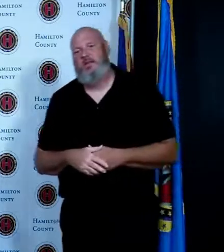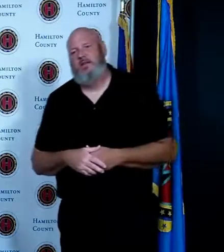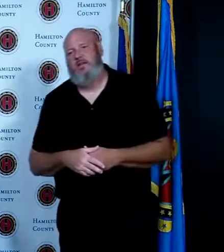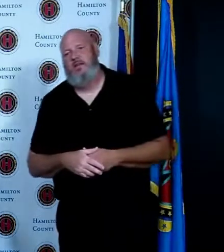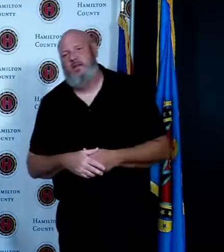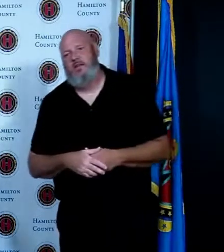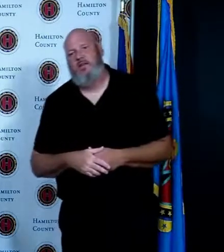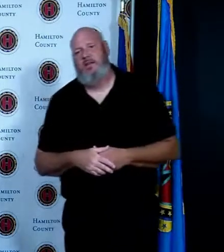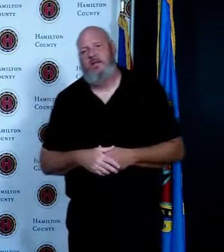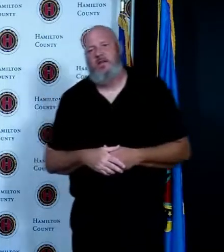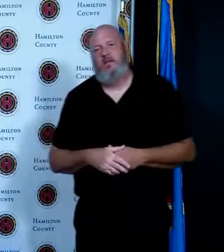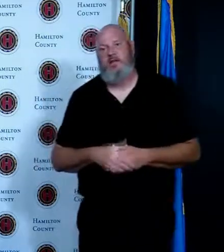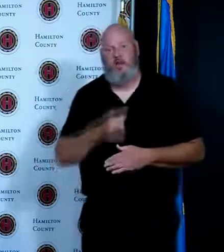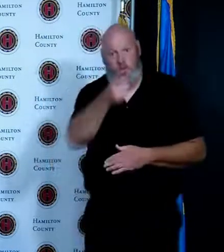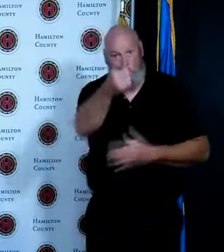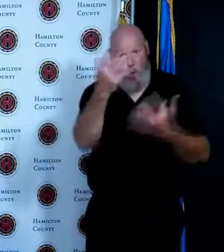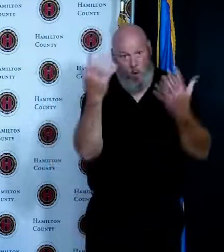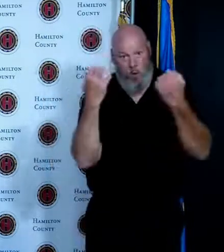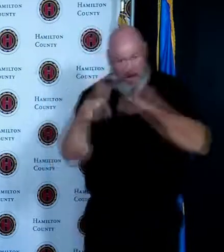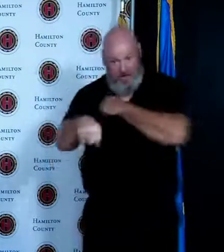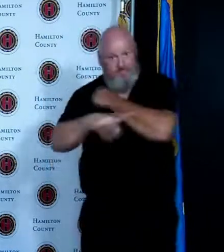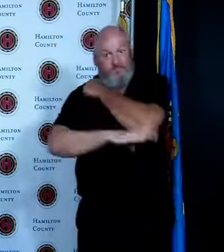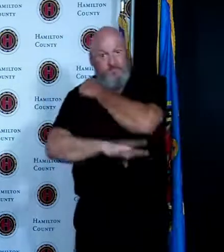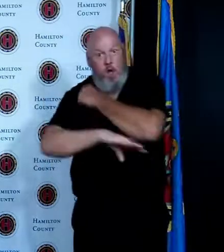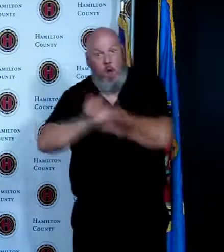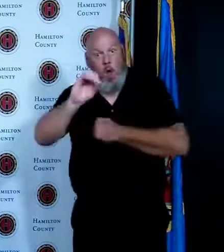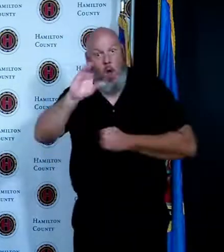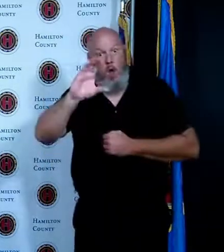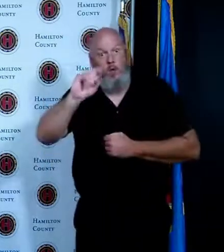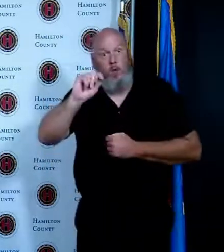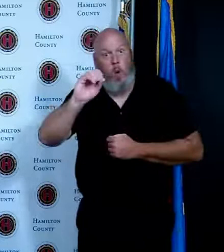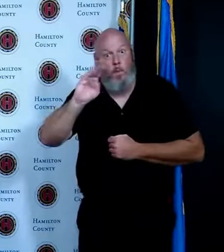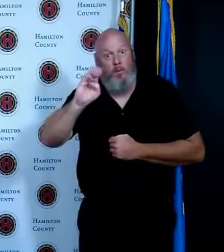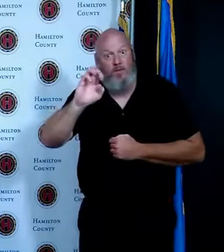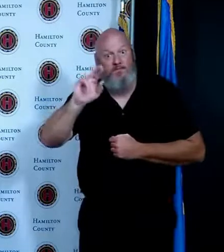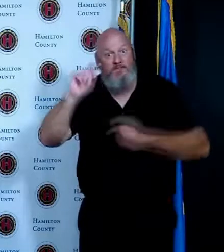community no the answer is no so we want the answer to be yes that we